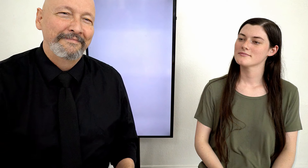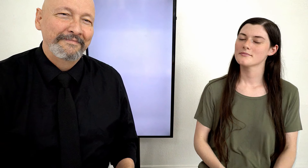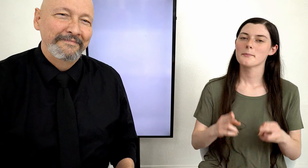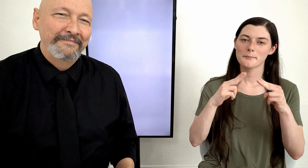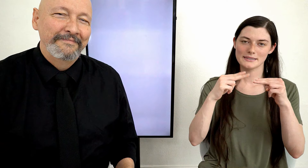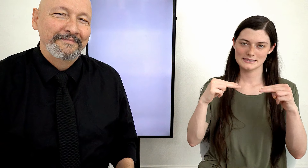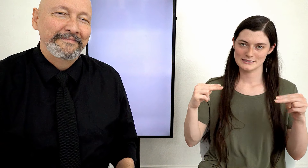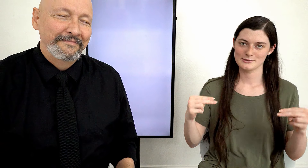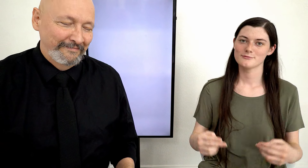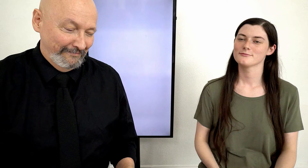bacon